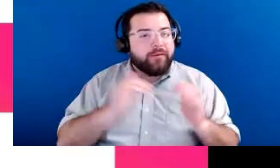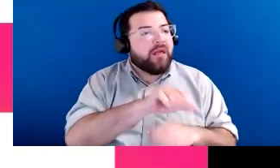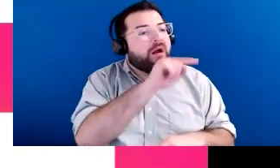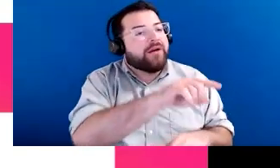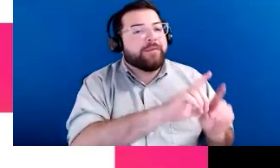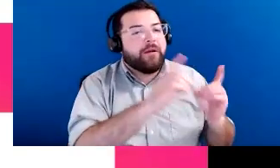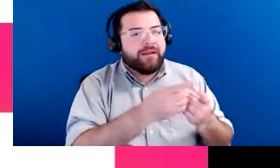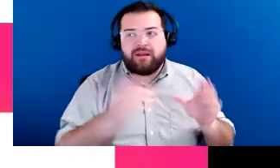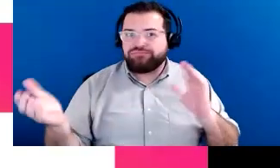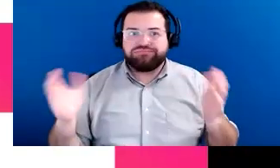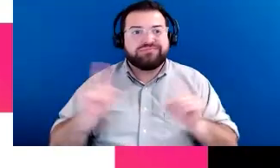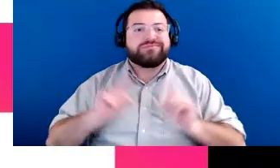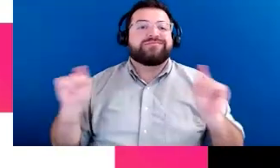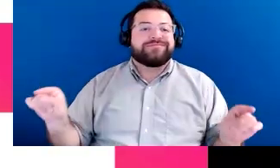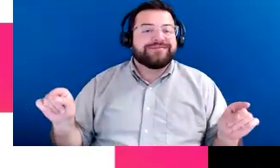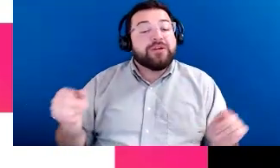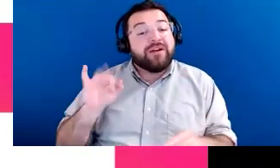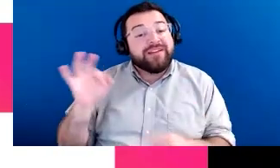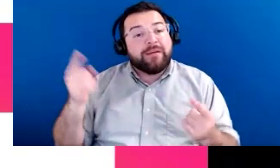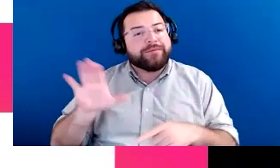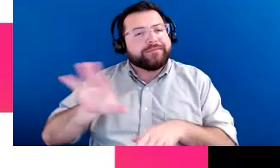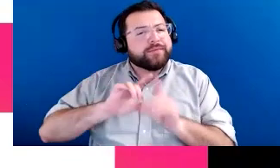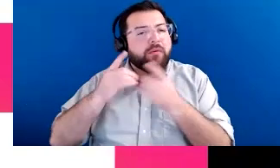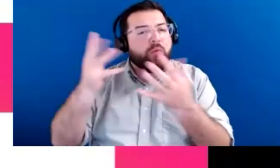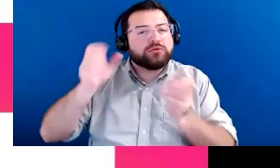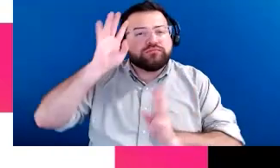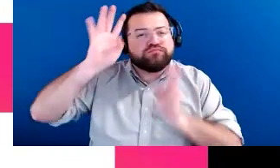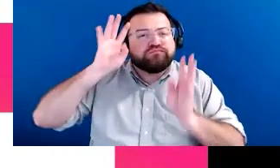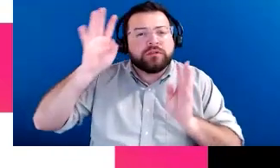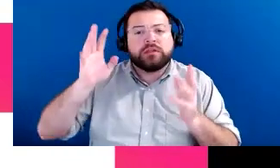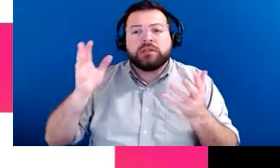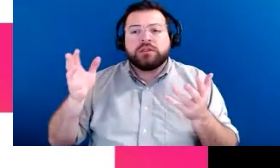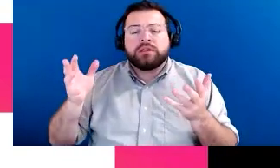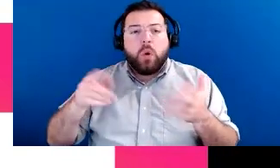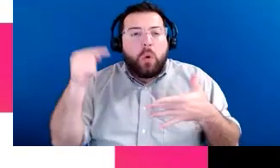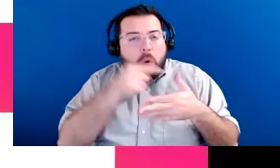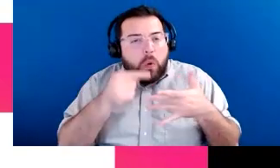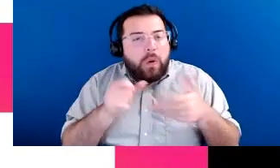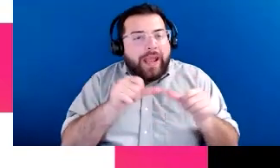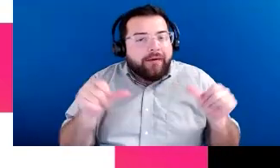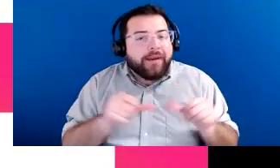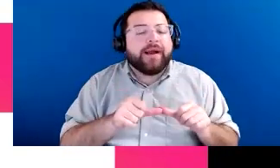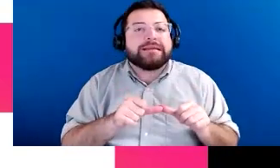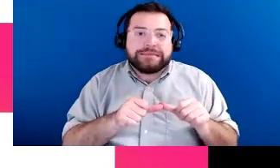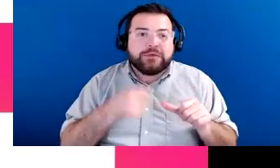And so as a department, if you want to come up with like, you know, these are areas where we can definitely demonstrate RSI,